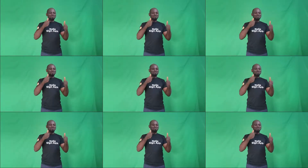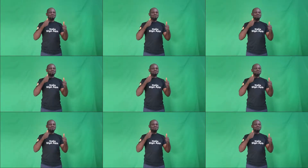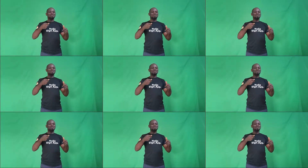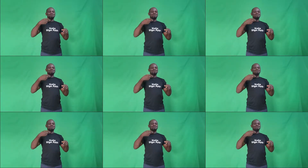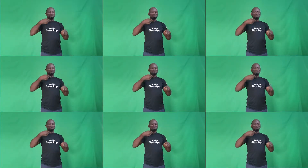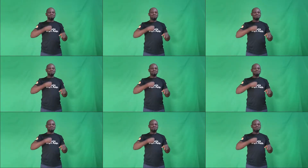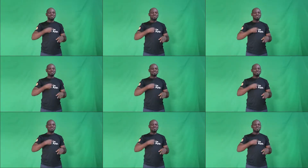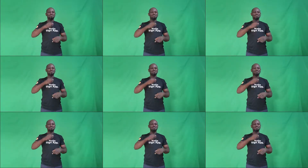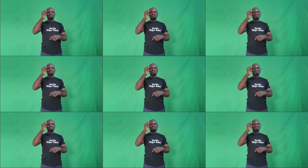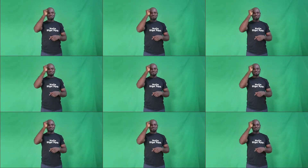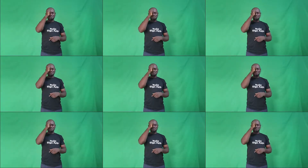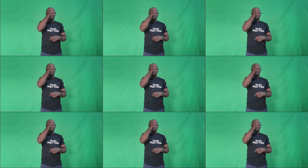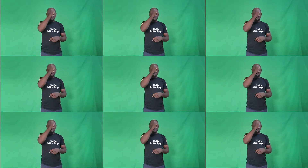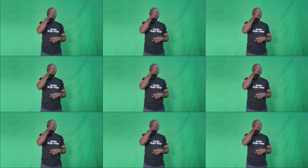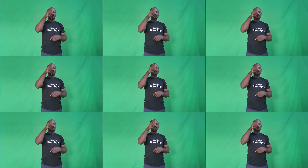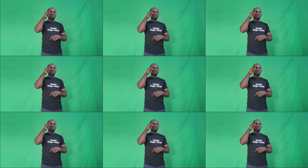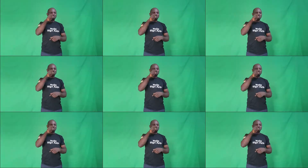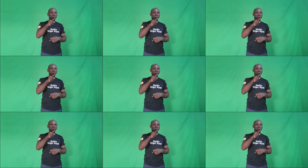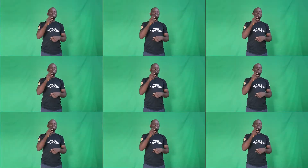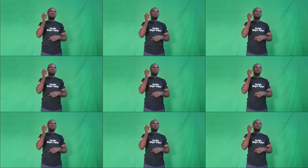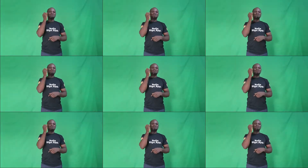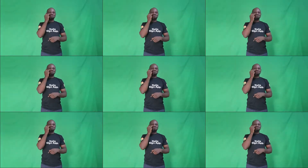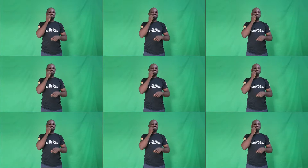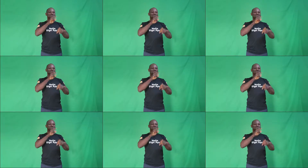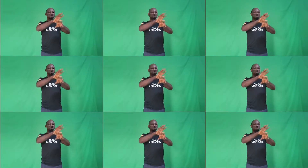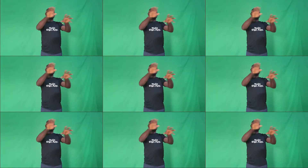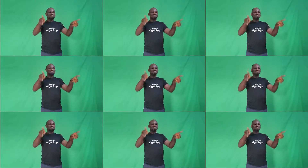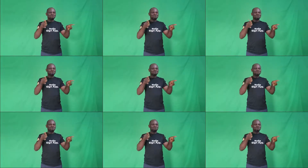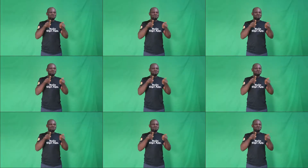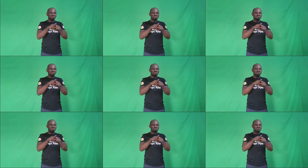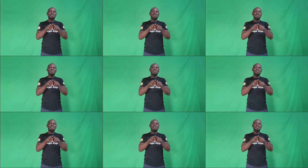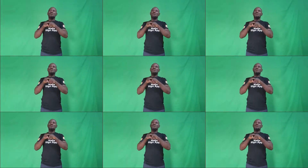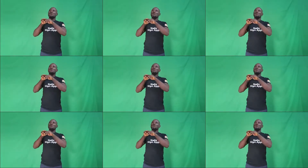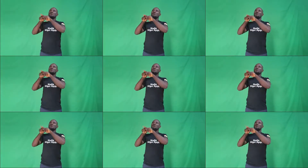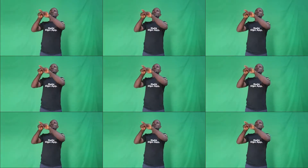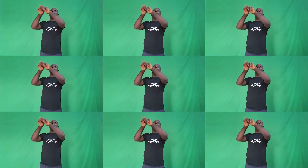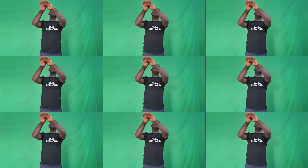local level, all of us need to identify the fact that there